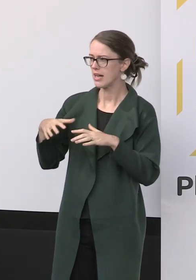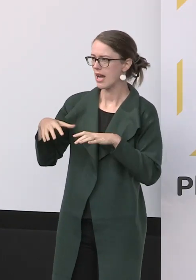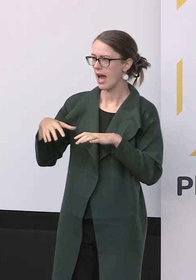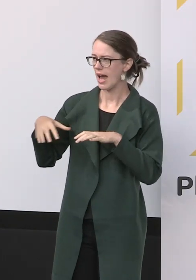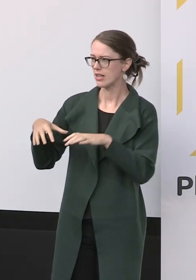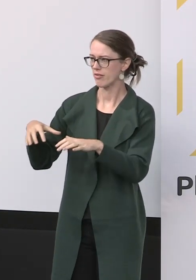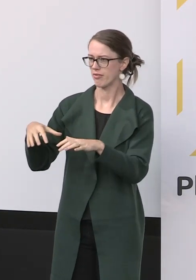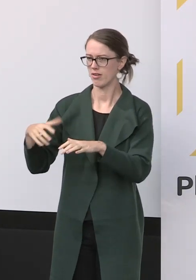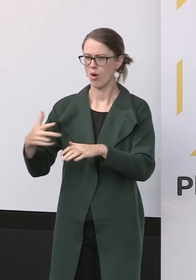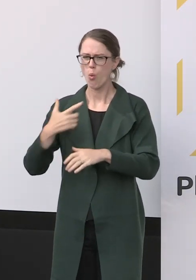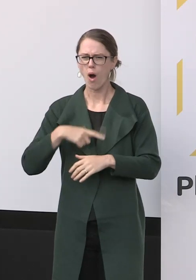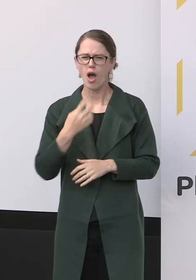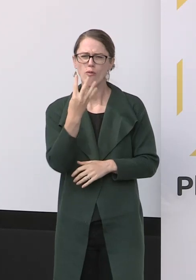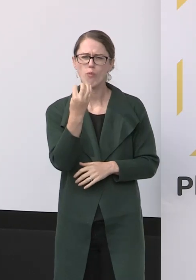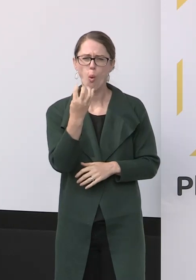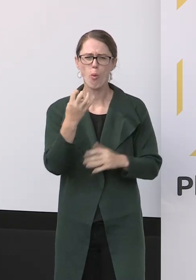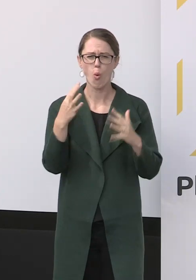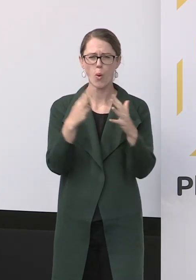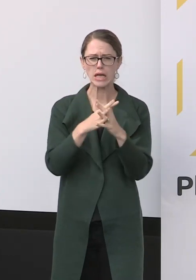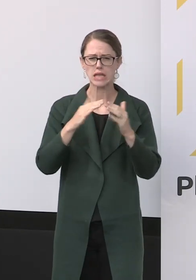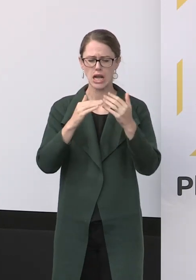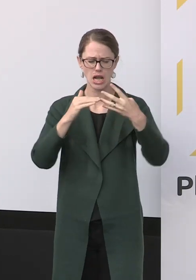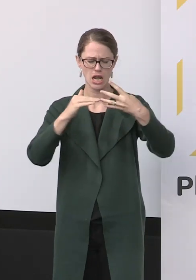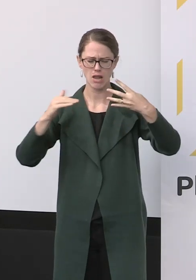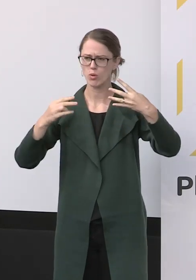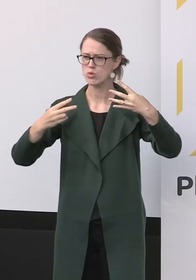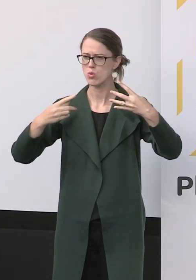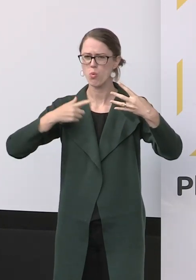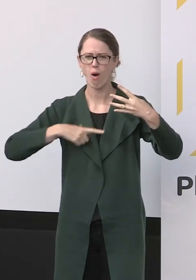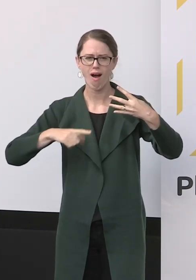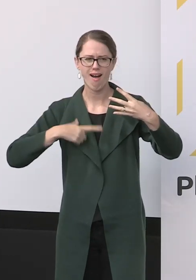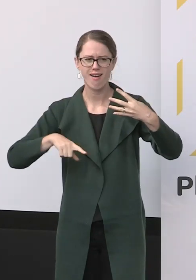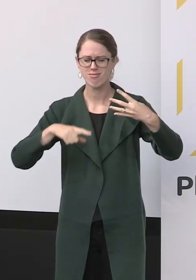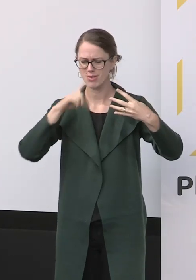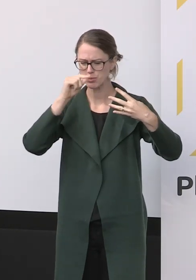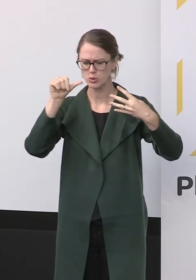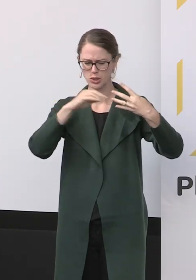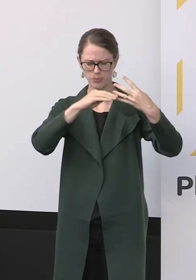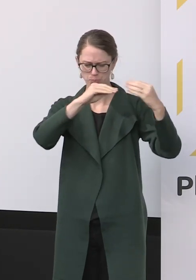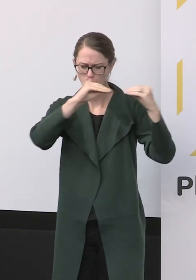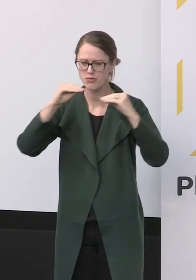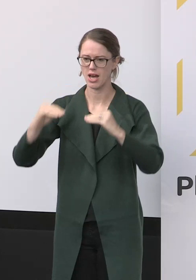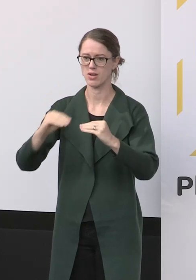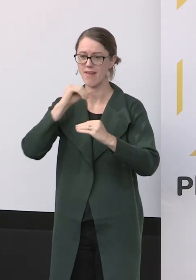cases and so few active cases, can you reiterate why we're staring down the barrel of